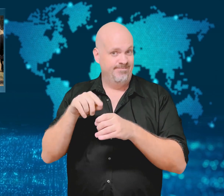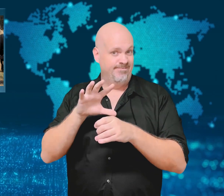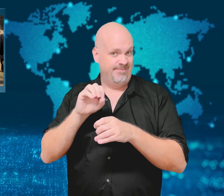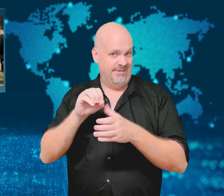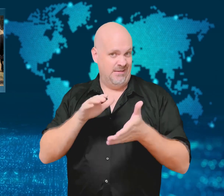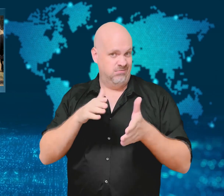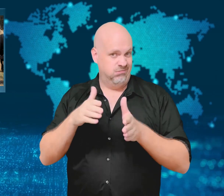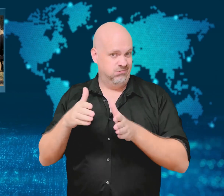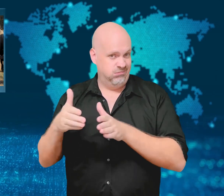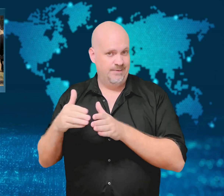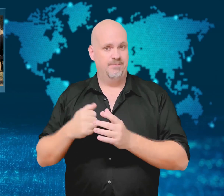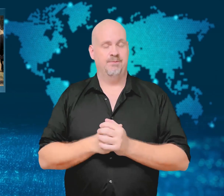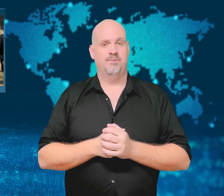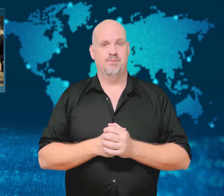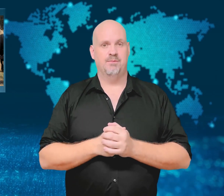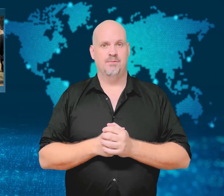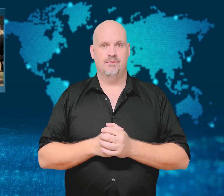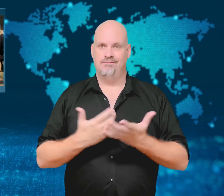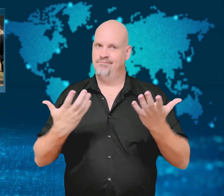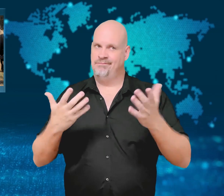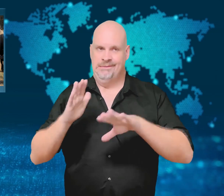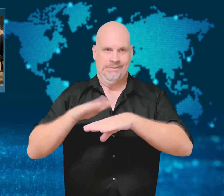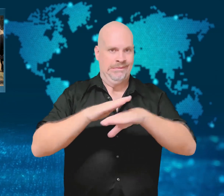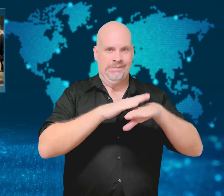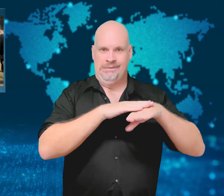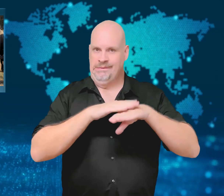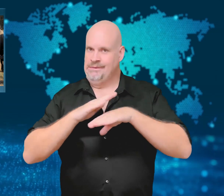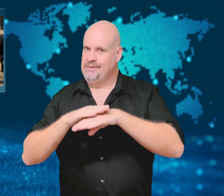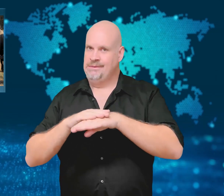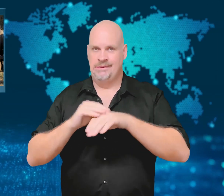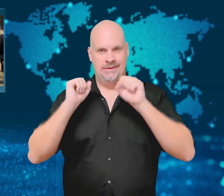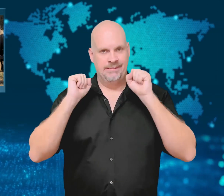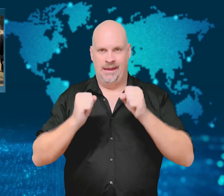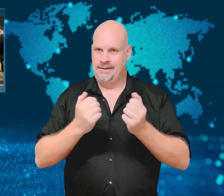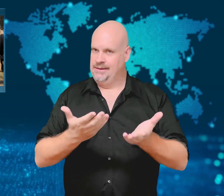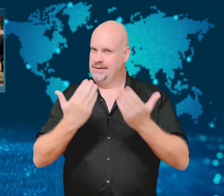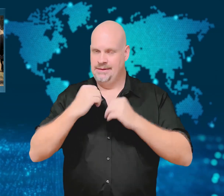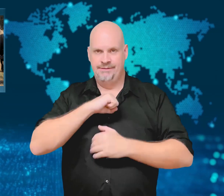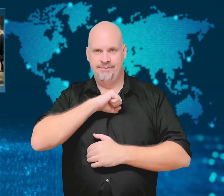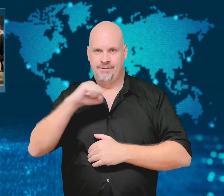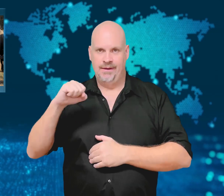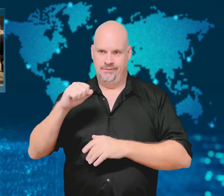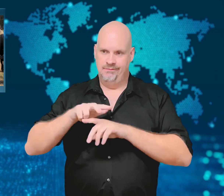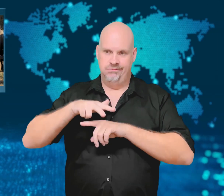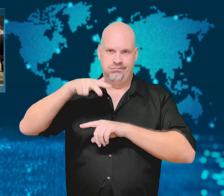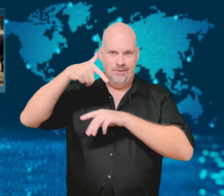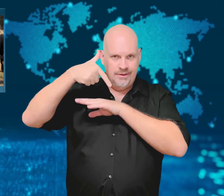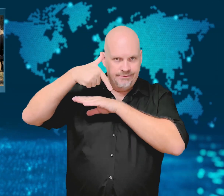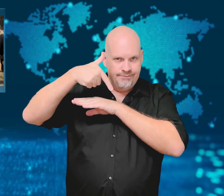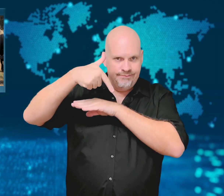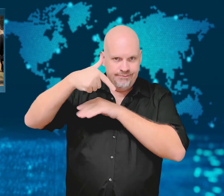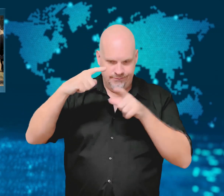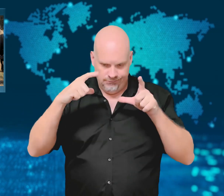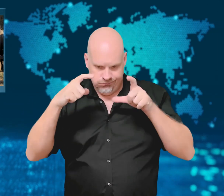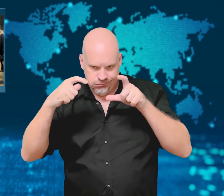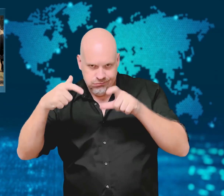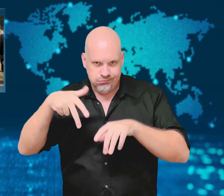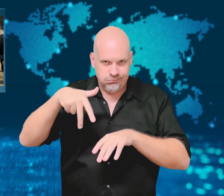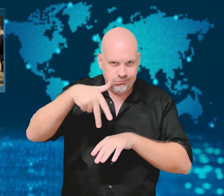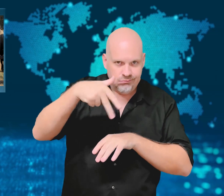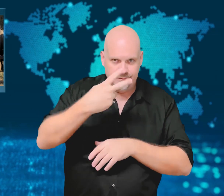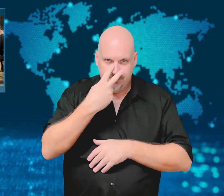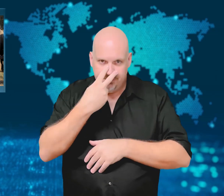There is a call for an immediate aerial census of wildlife in some areas